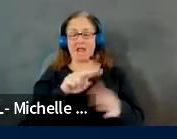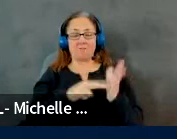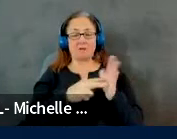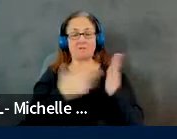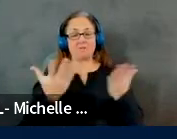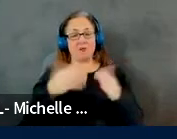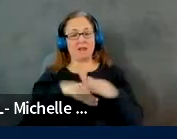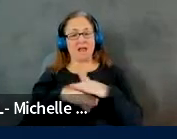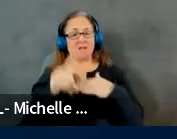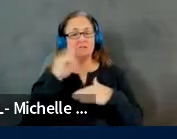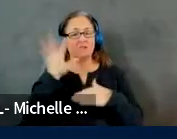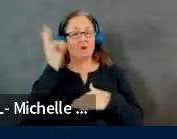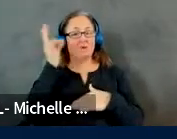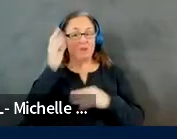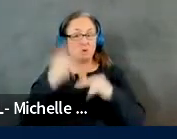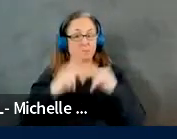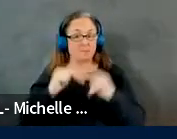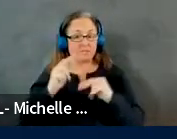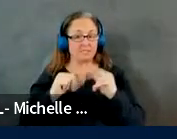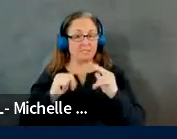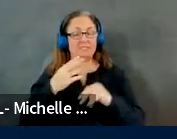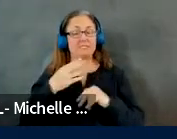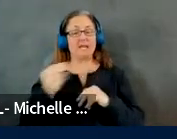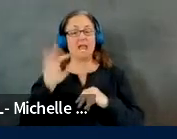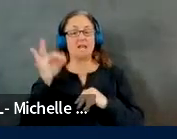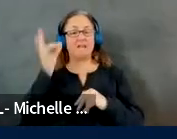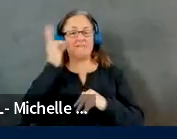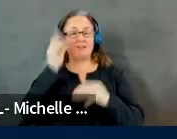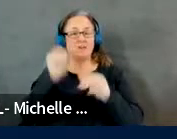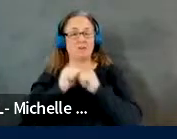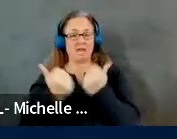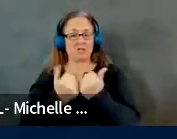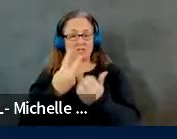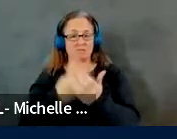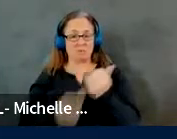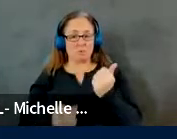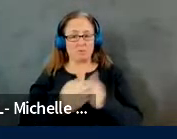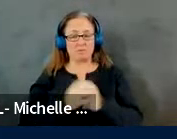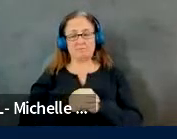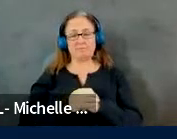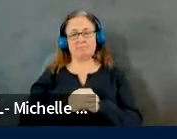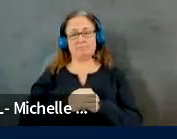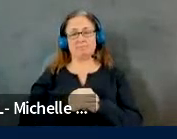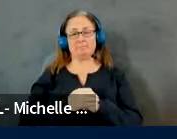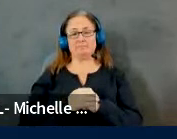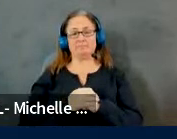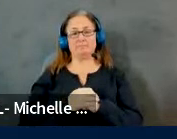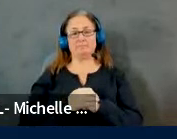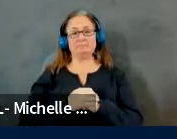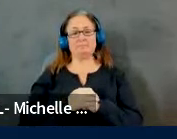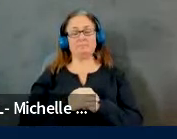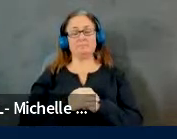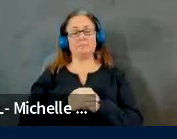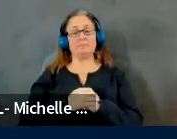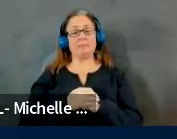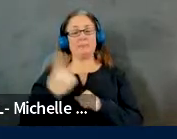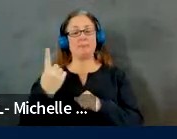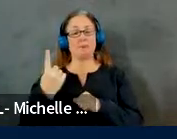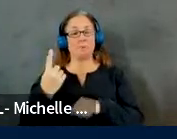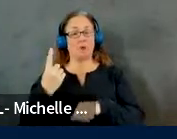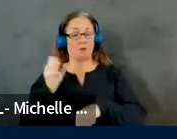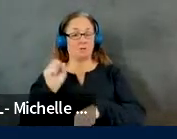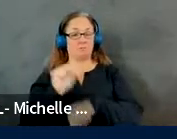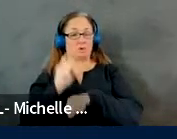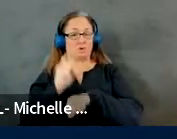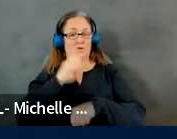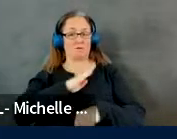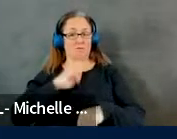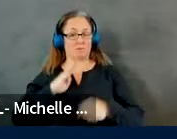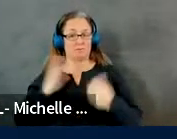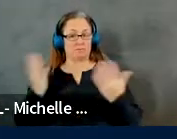to federal buildings and federal agencies. So one of the works of the board was outlined